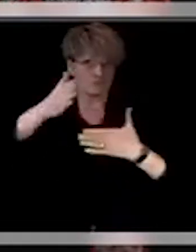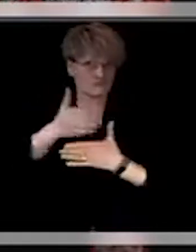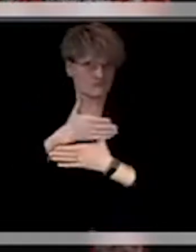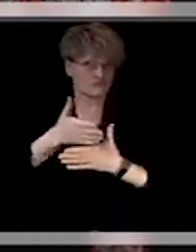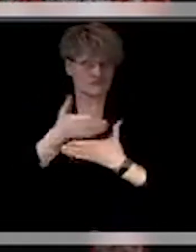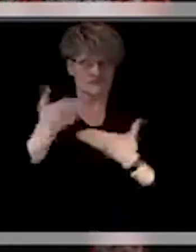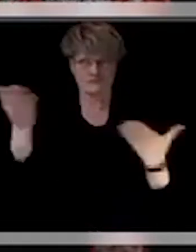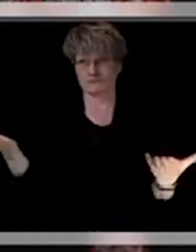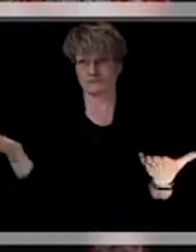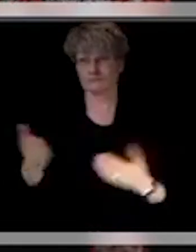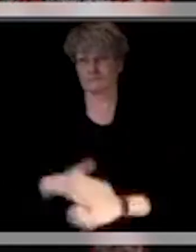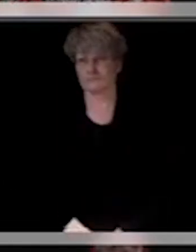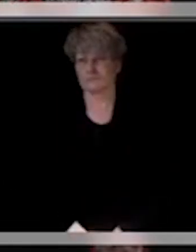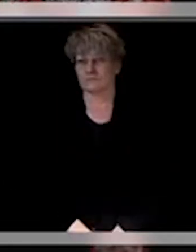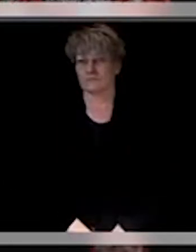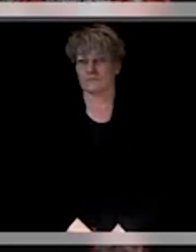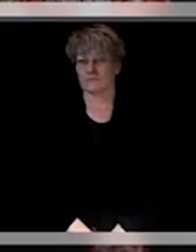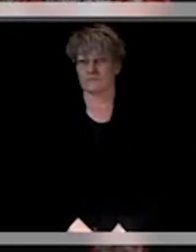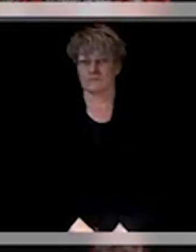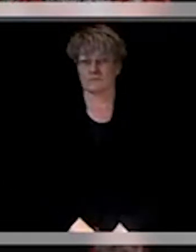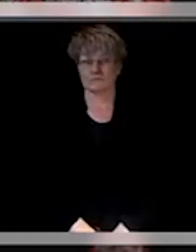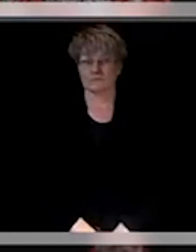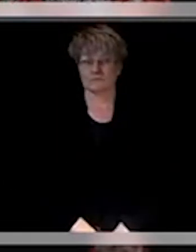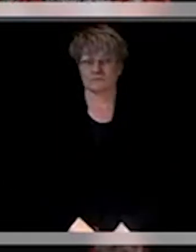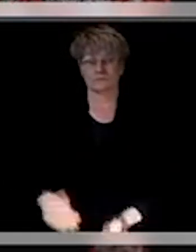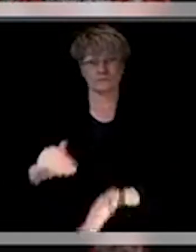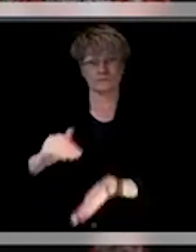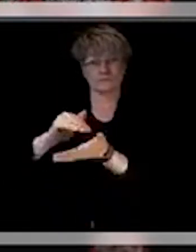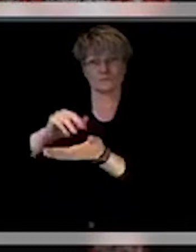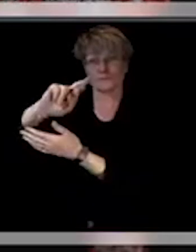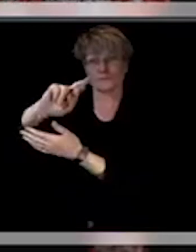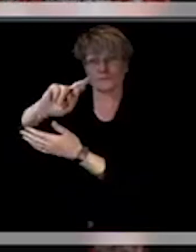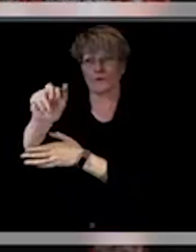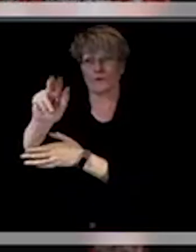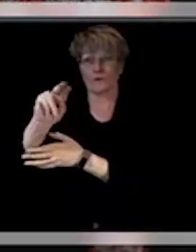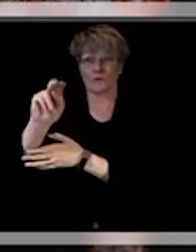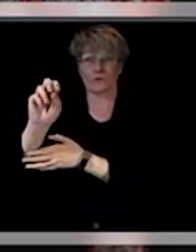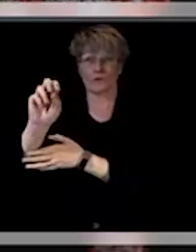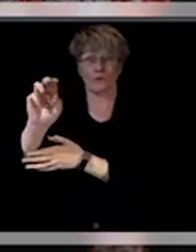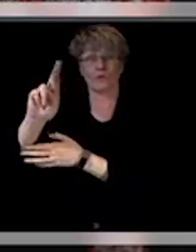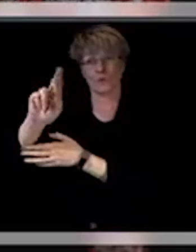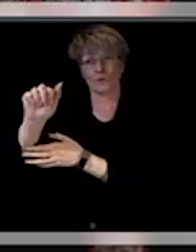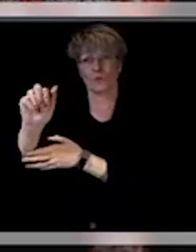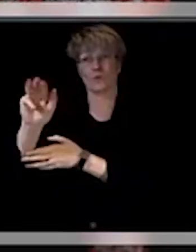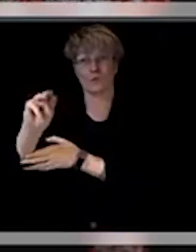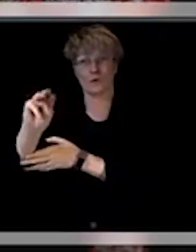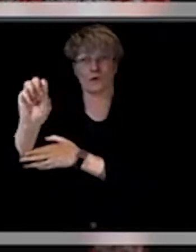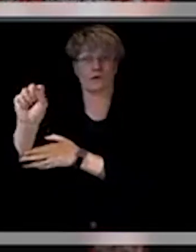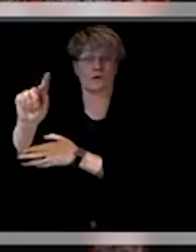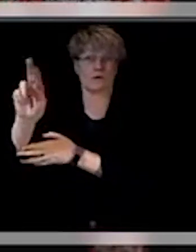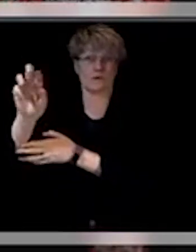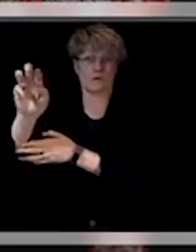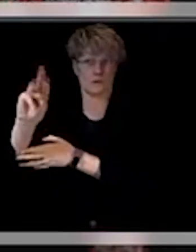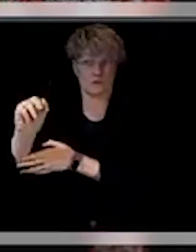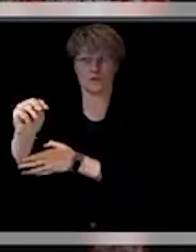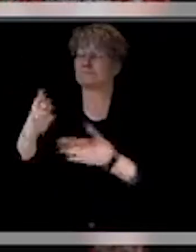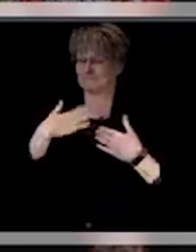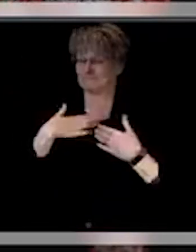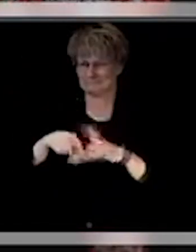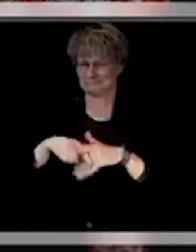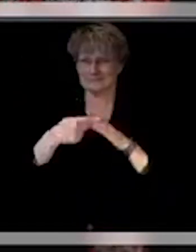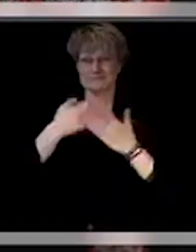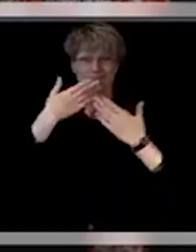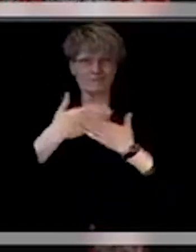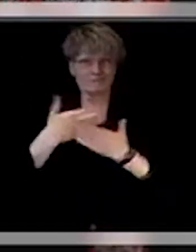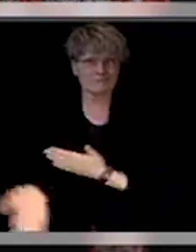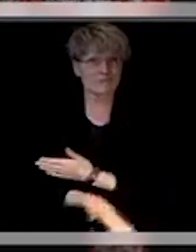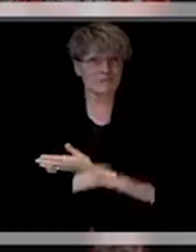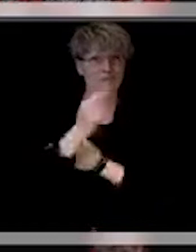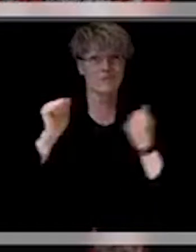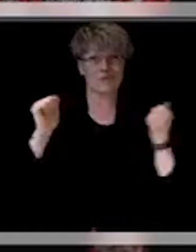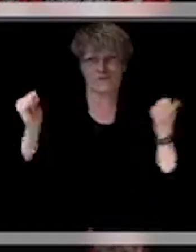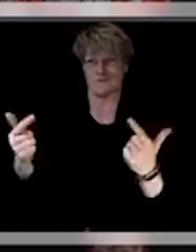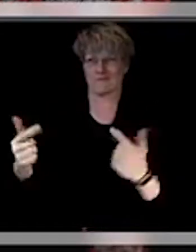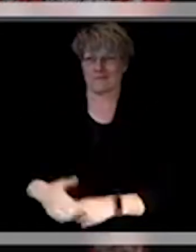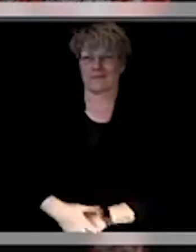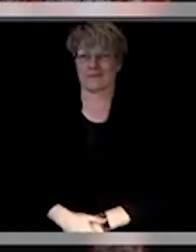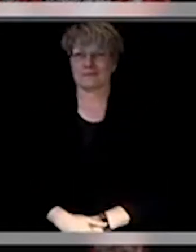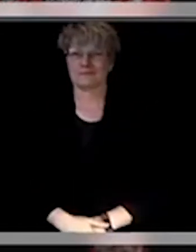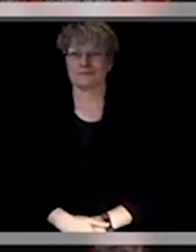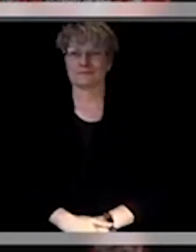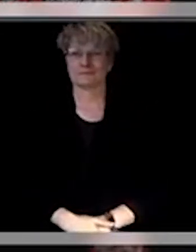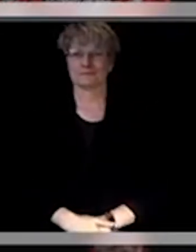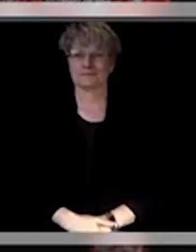Sure, I'm happy to start. So, good morning everybody. I just wanted to share a little